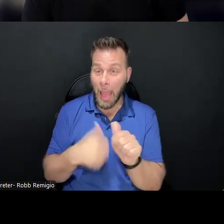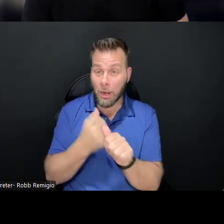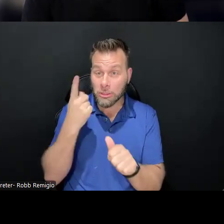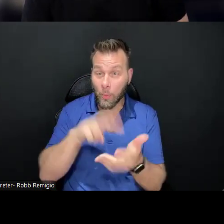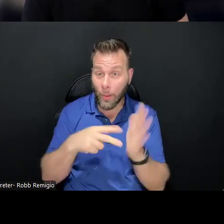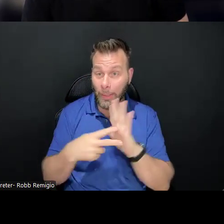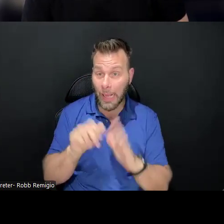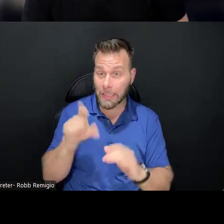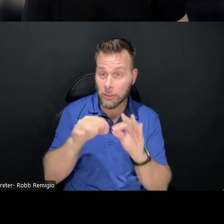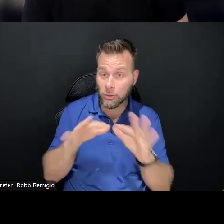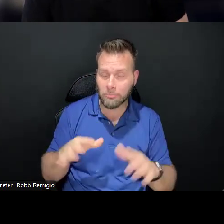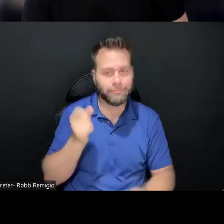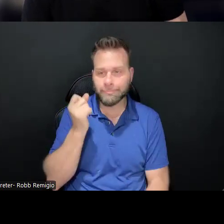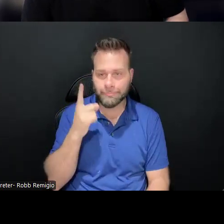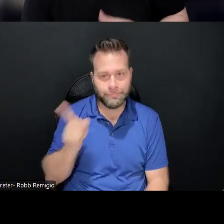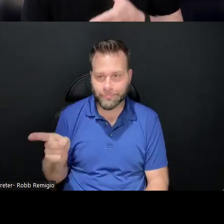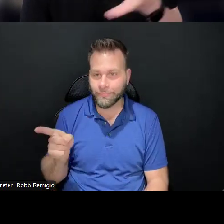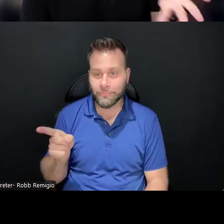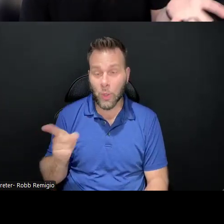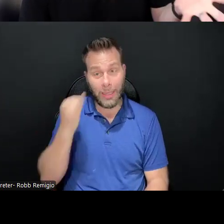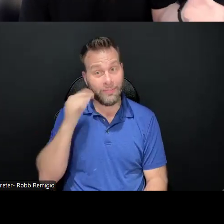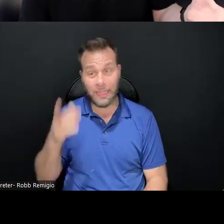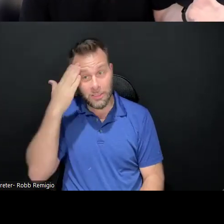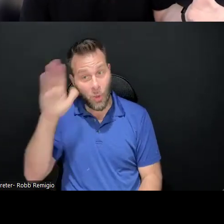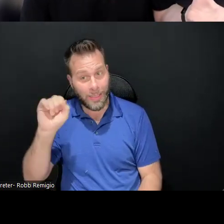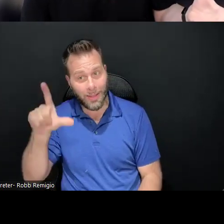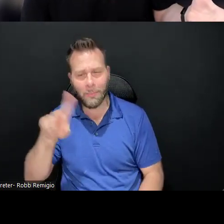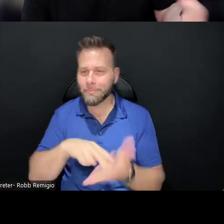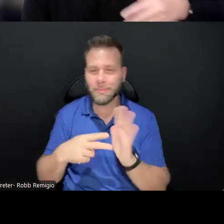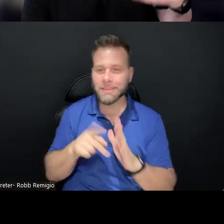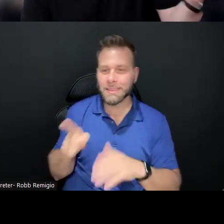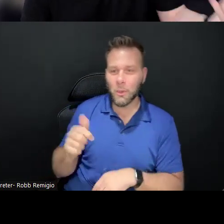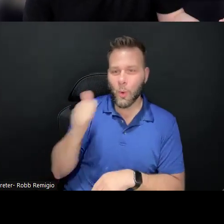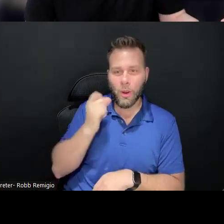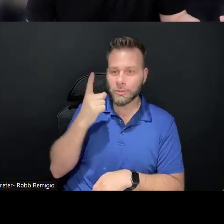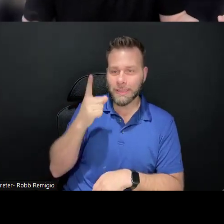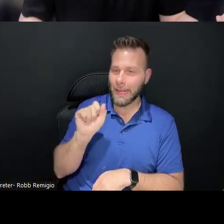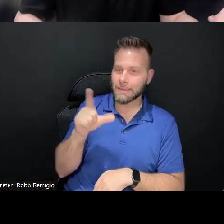Somebody who doesn't know ASL will not be helped by an ASL People generally have ideas